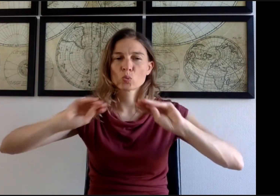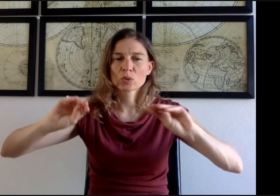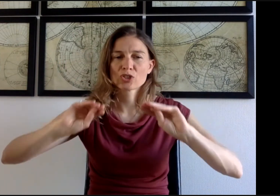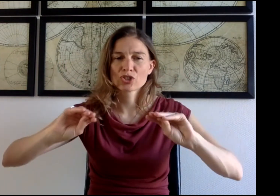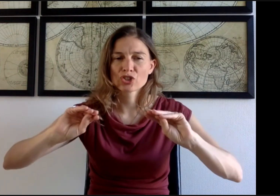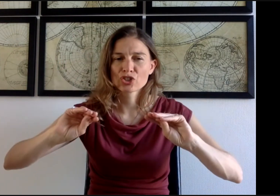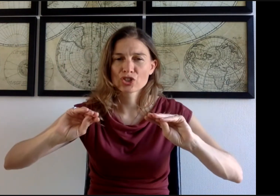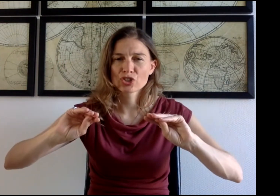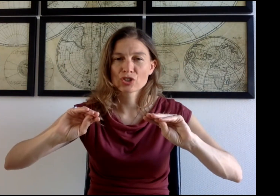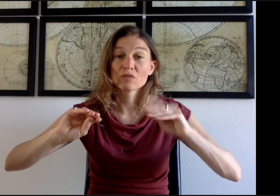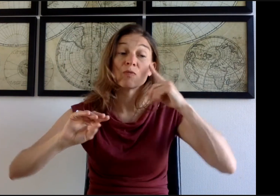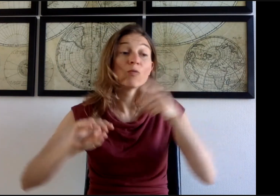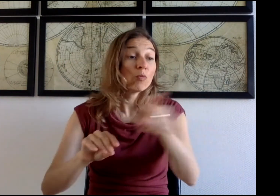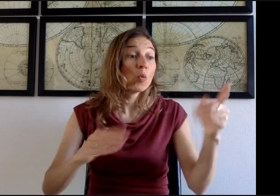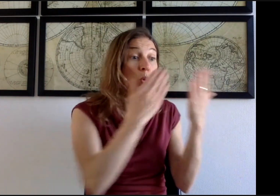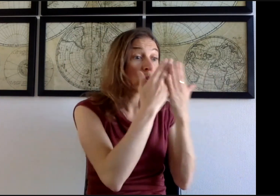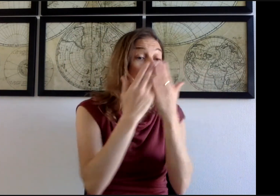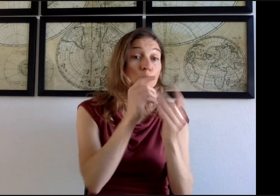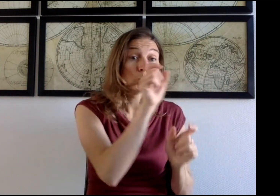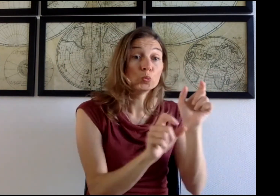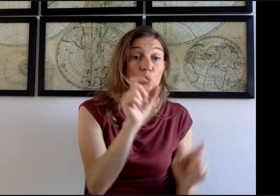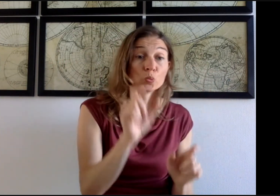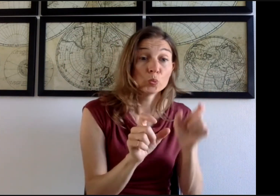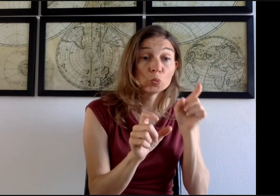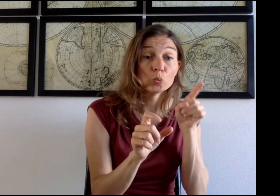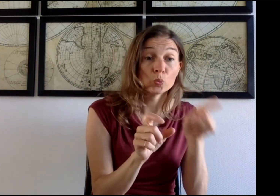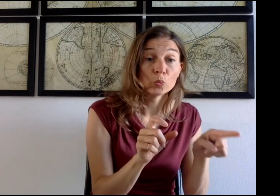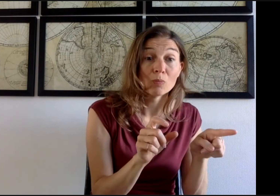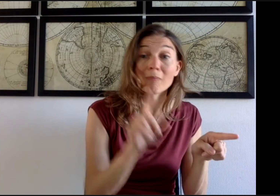of person with disability during the state of alarm.